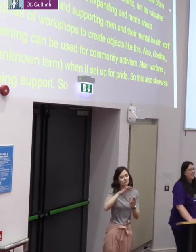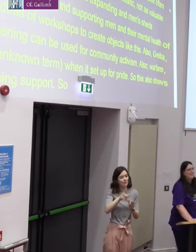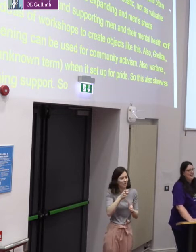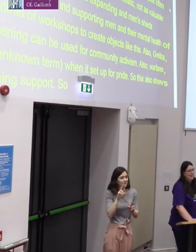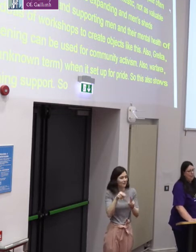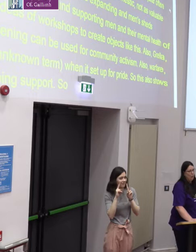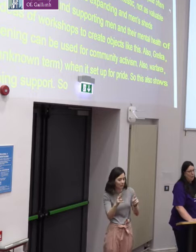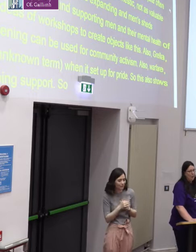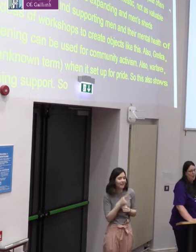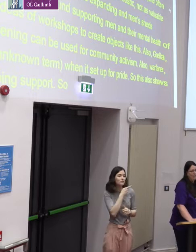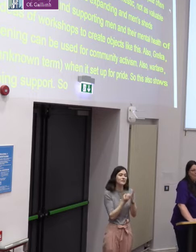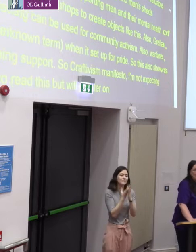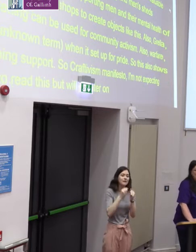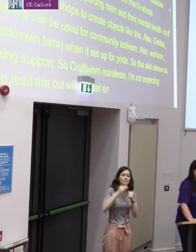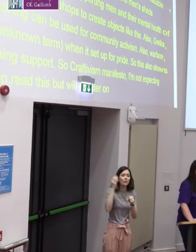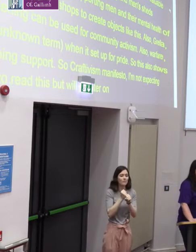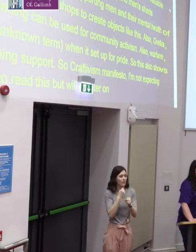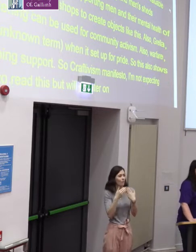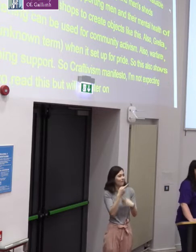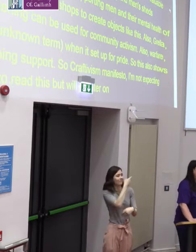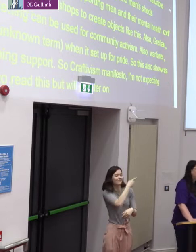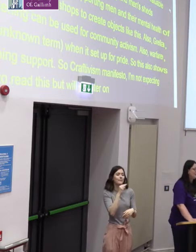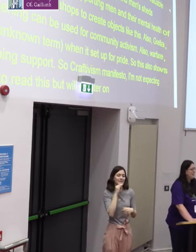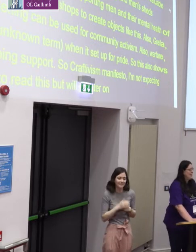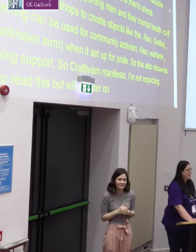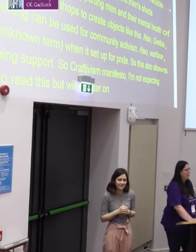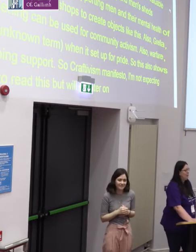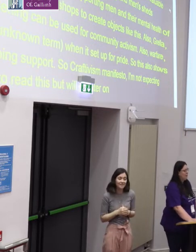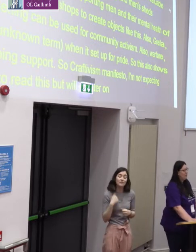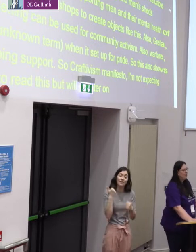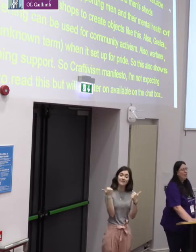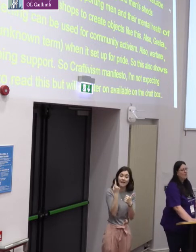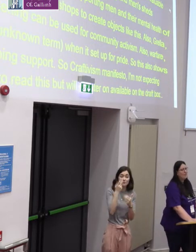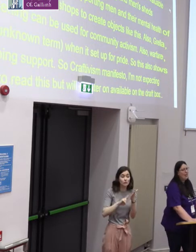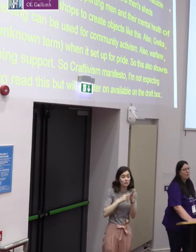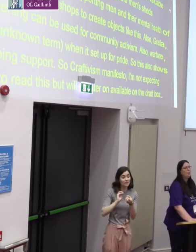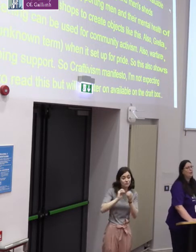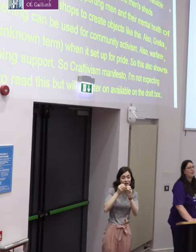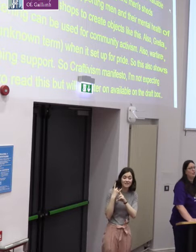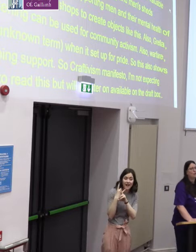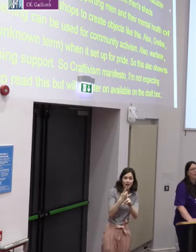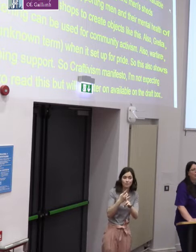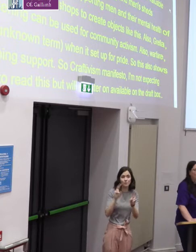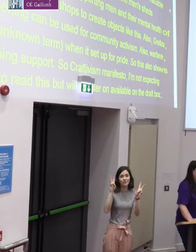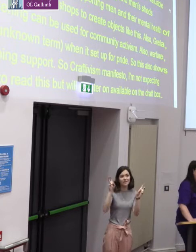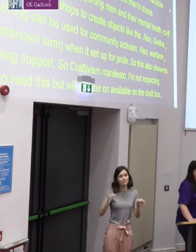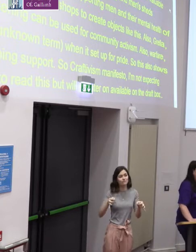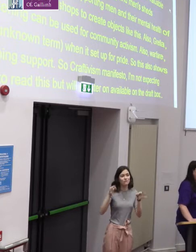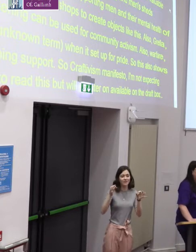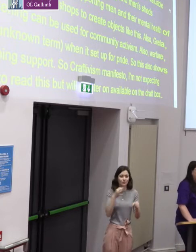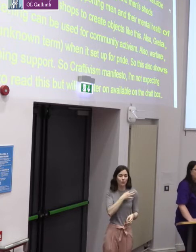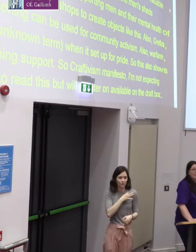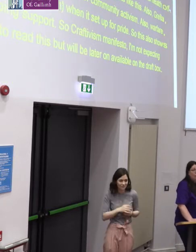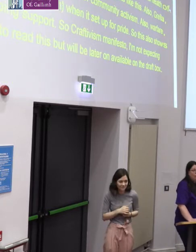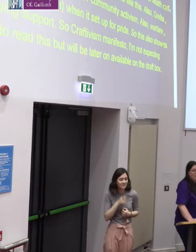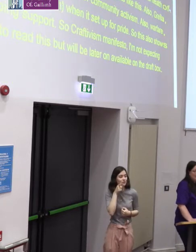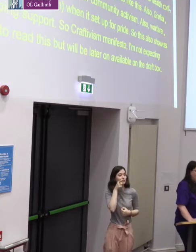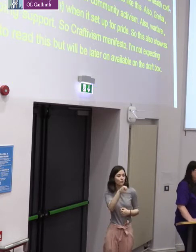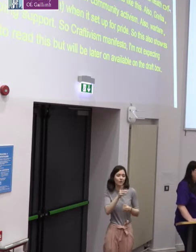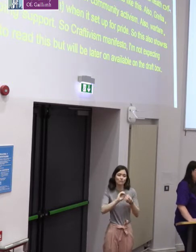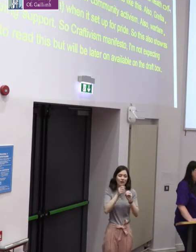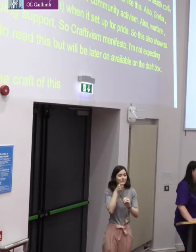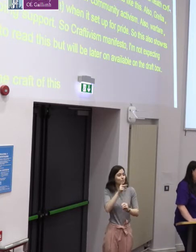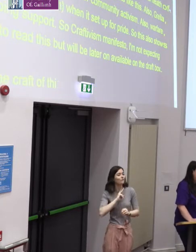So the craftivist as anyone who uses their craft to use their voice.